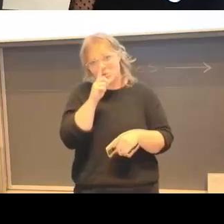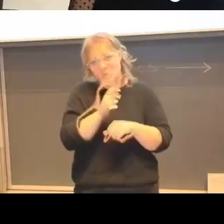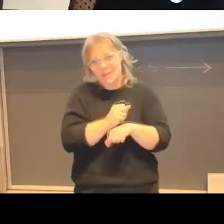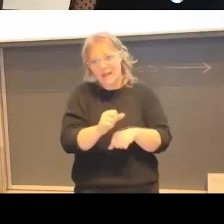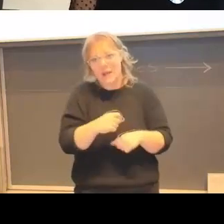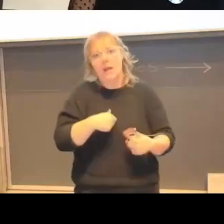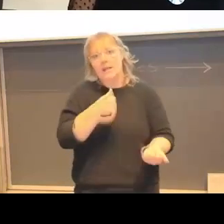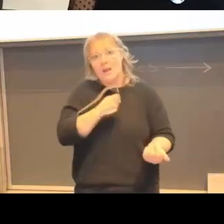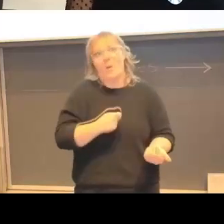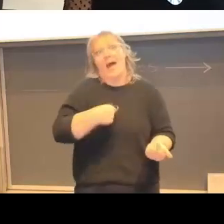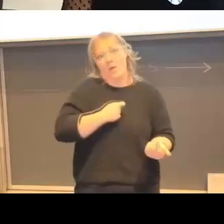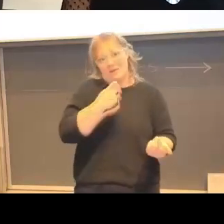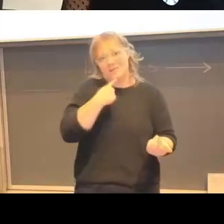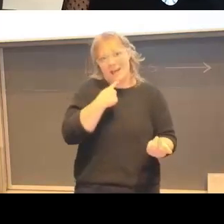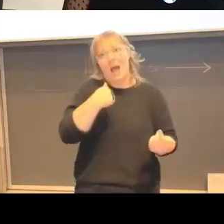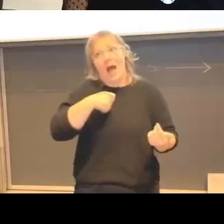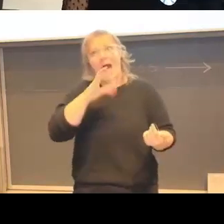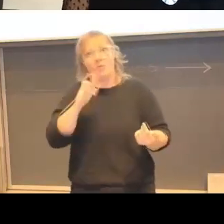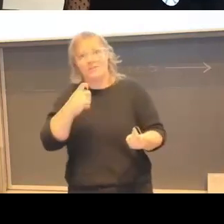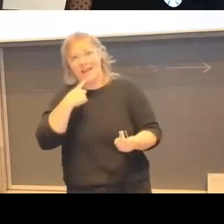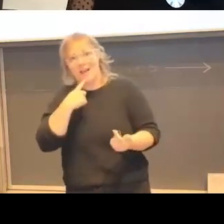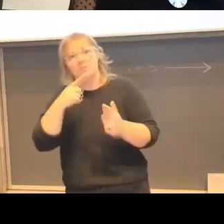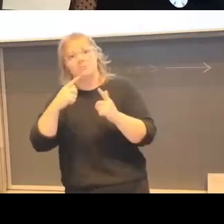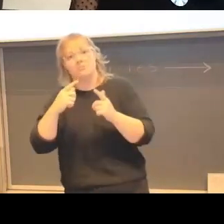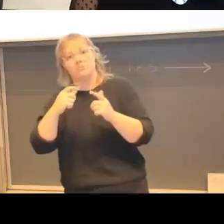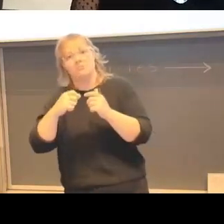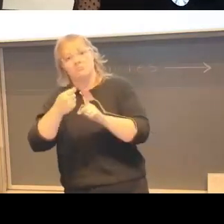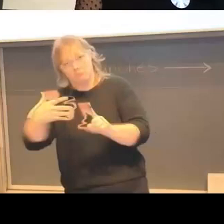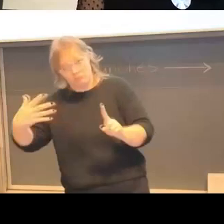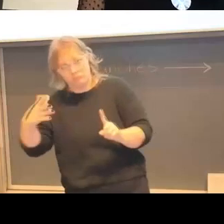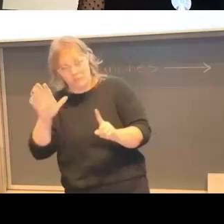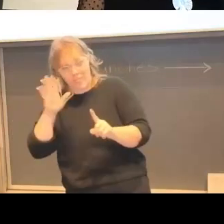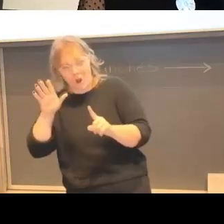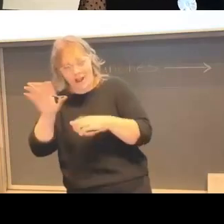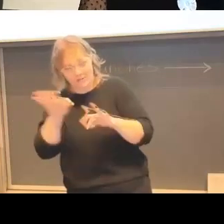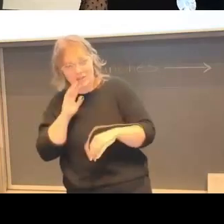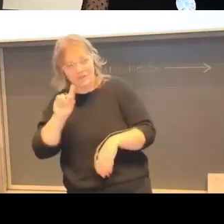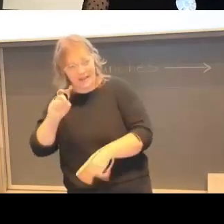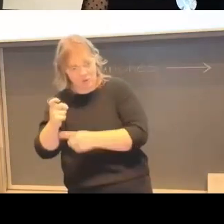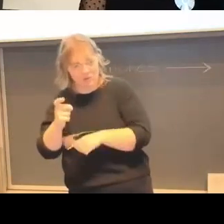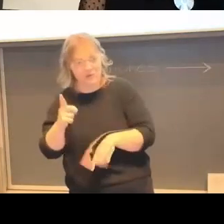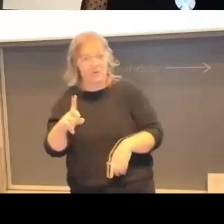about it I would have said and went on to explain as you can hear from the surgeon's remarks the